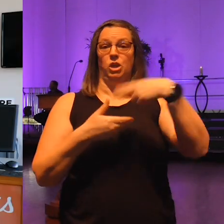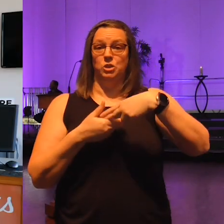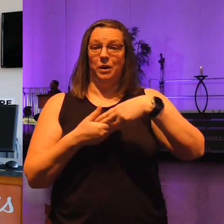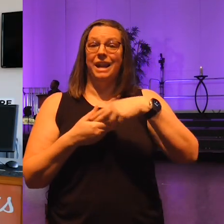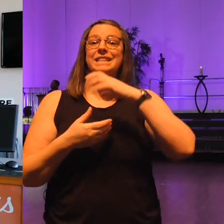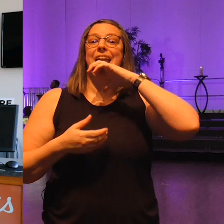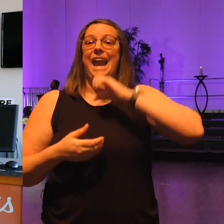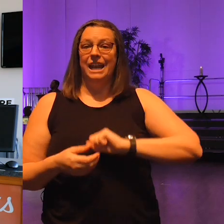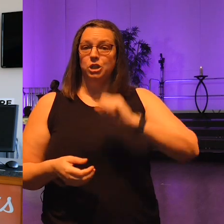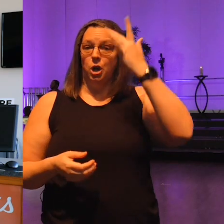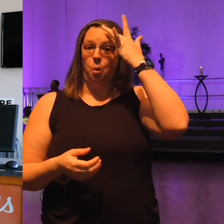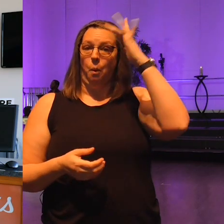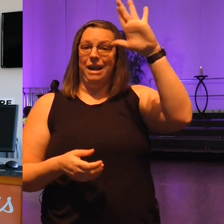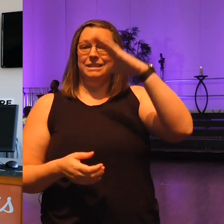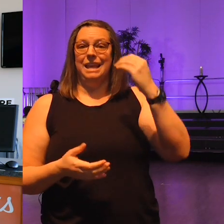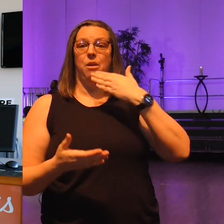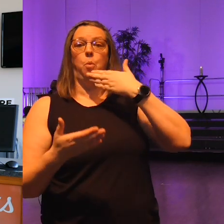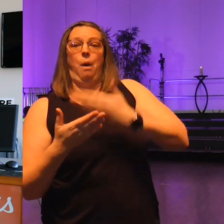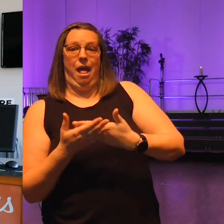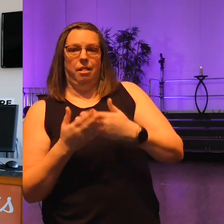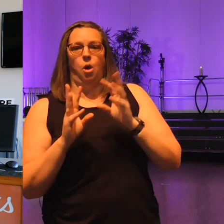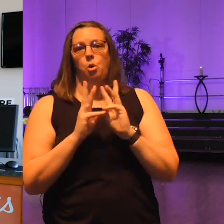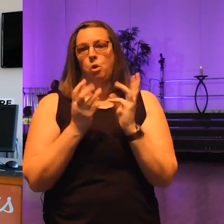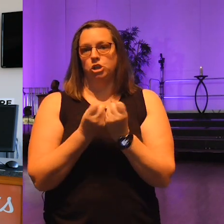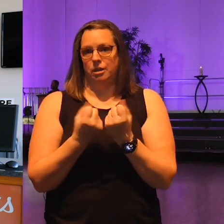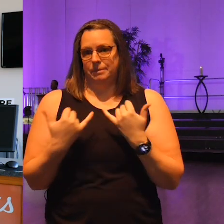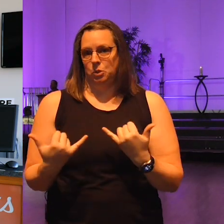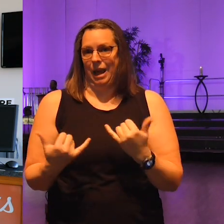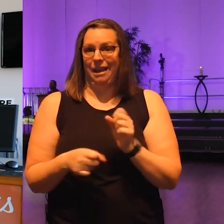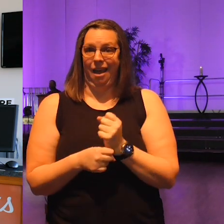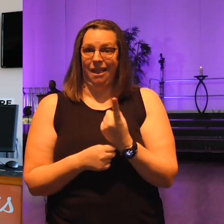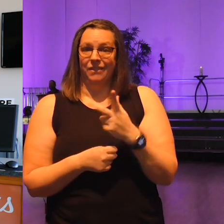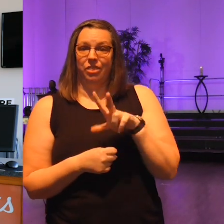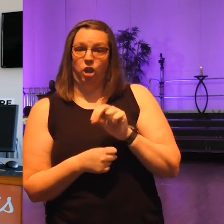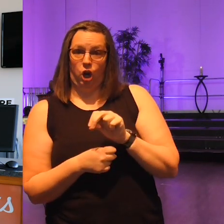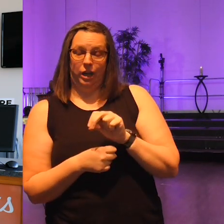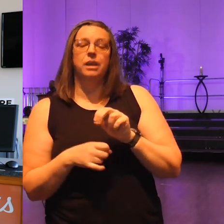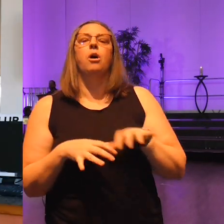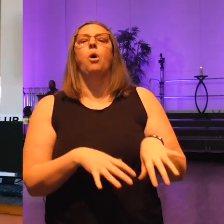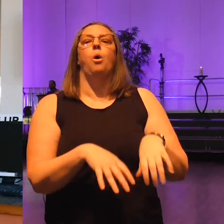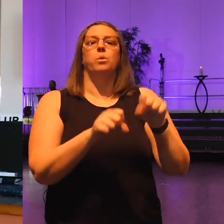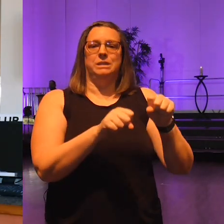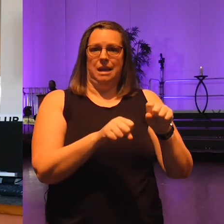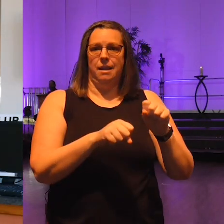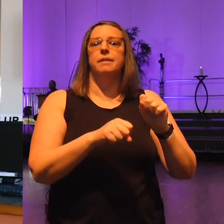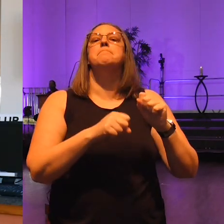and well Workshop today at 11:30 hosted by the mile high Church Foundation a panel of experts